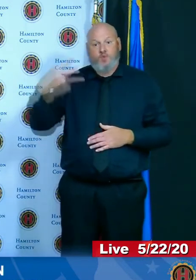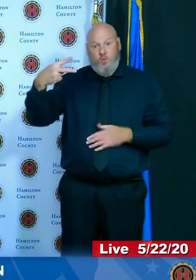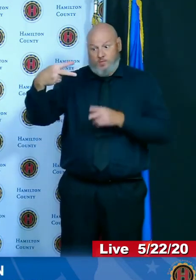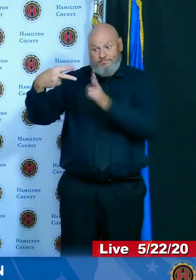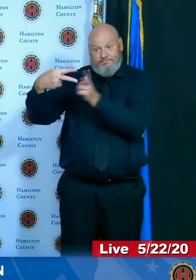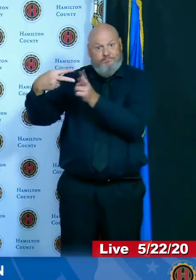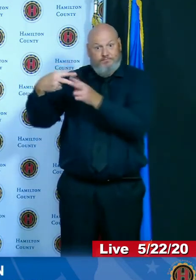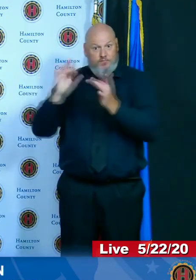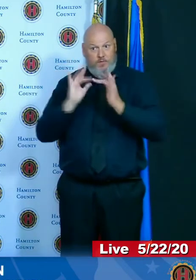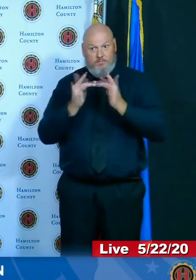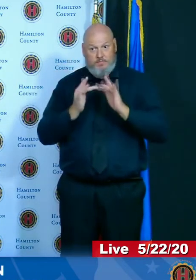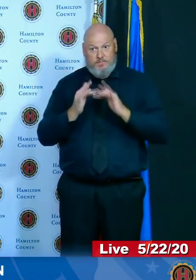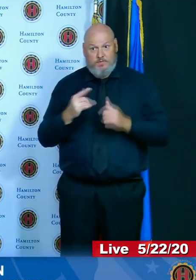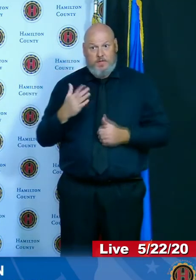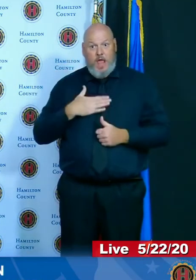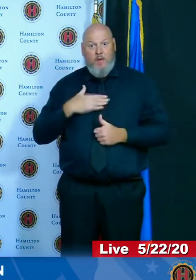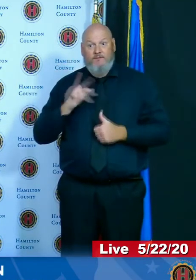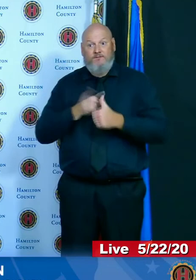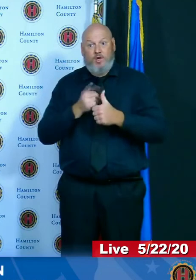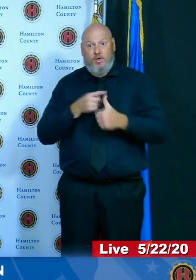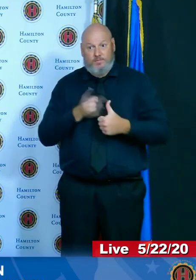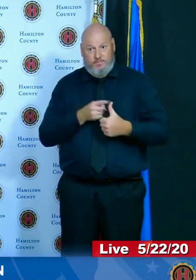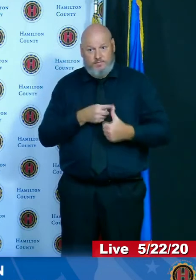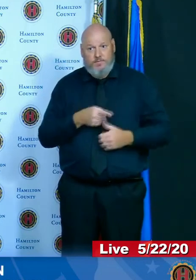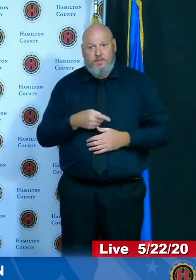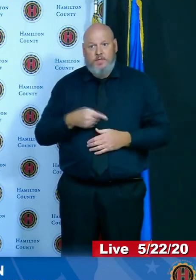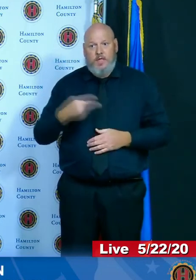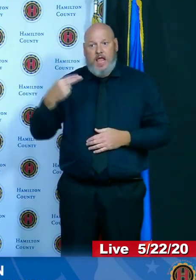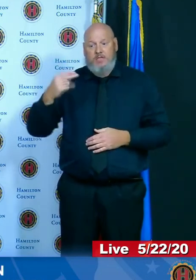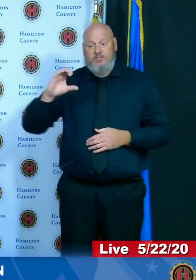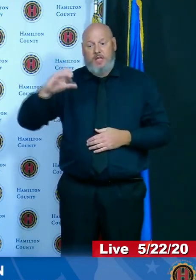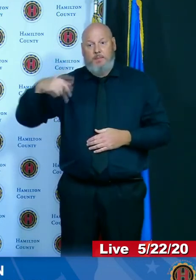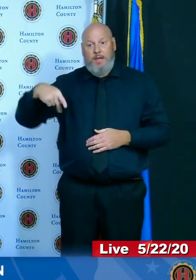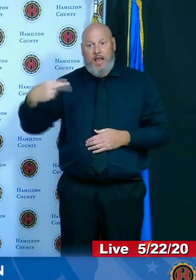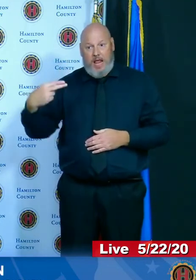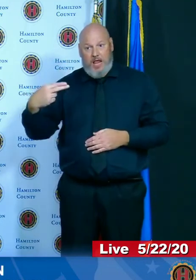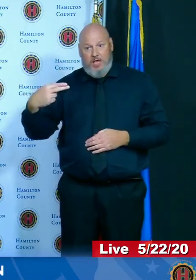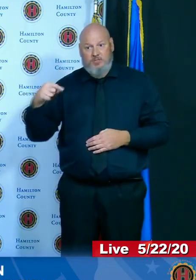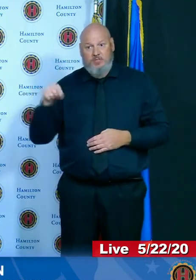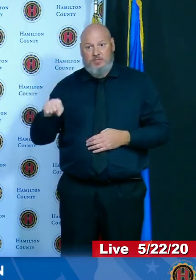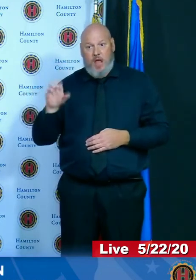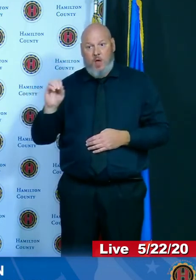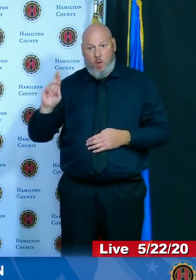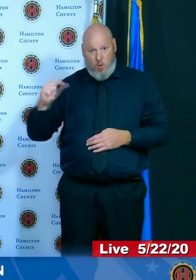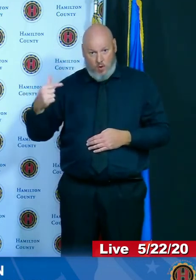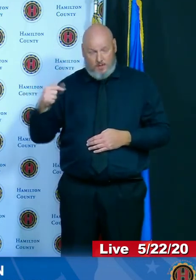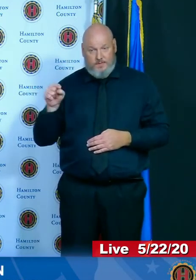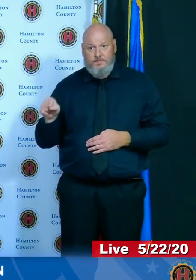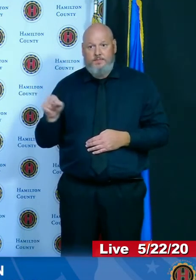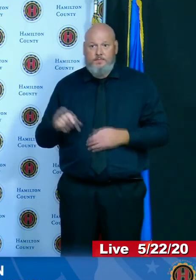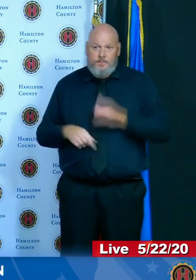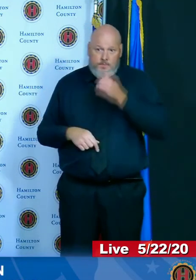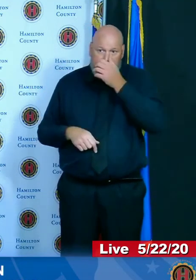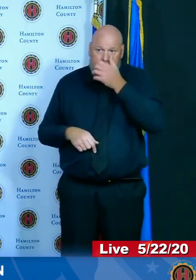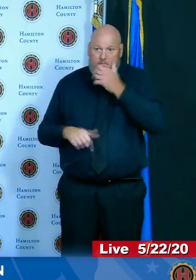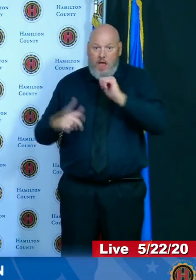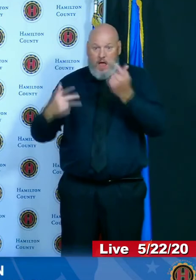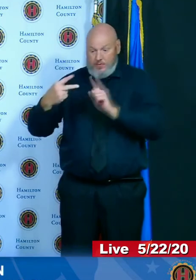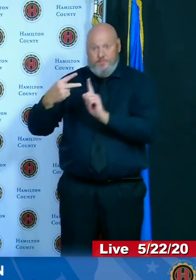HCPH.org and the second website is coronavirus.Ohio.gov both of these